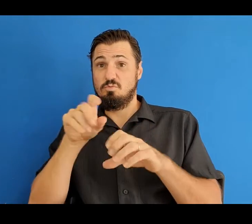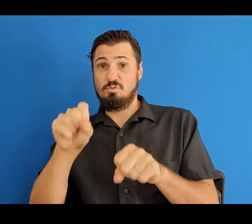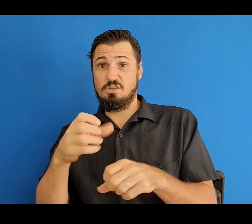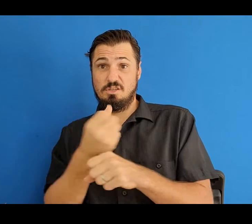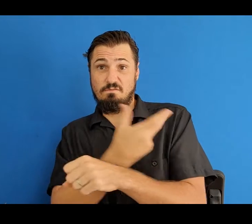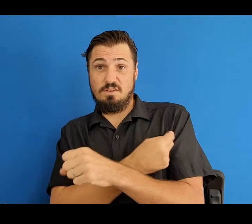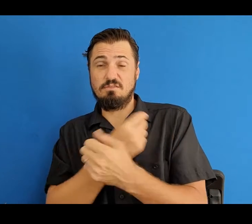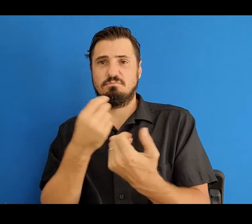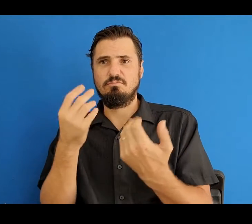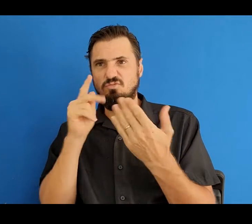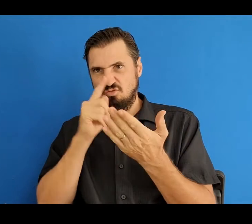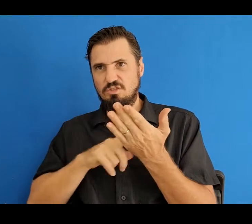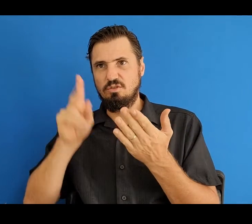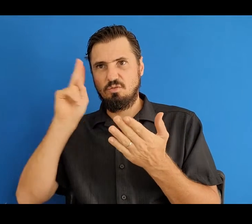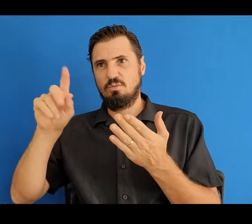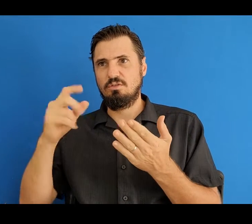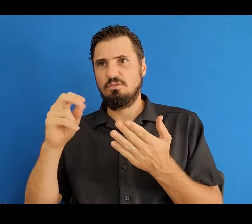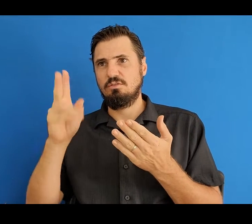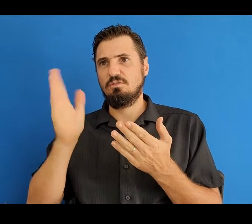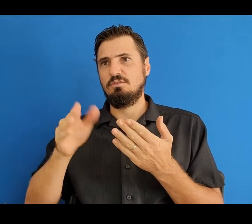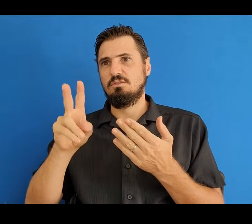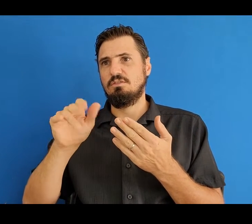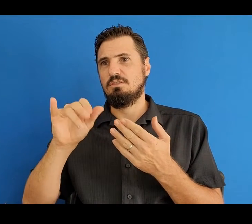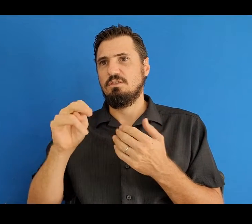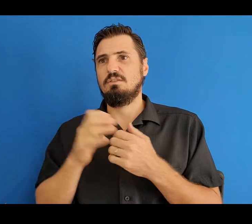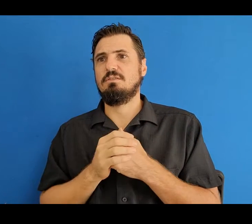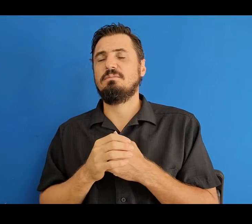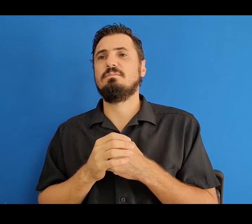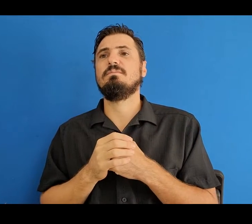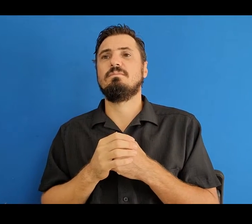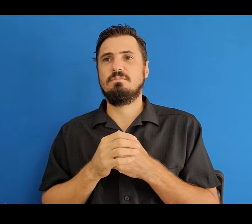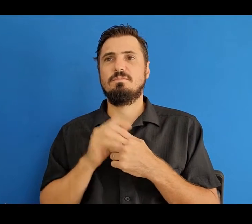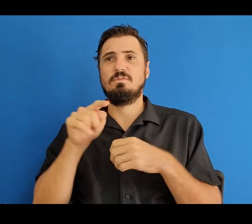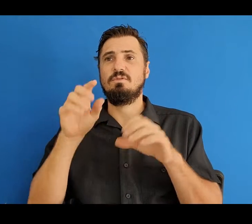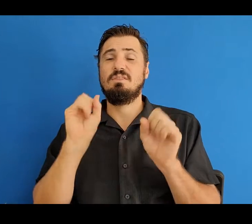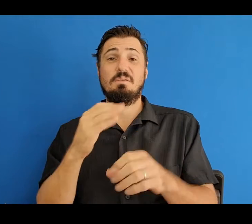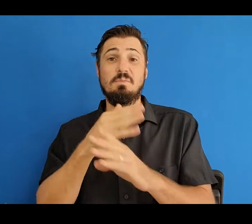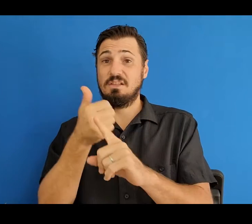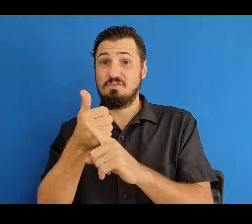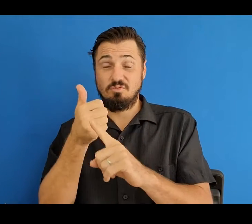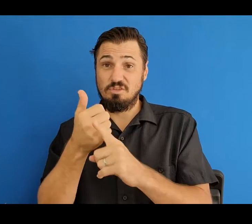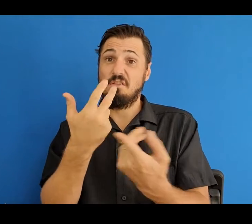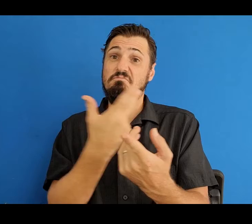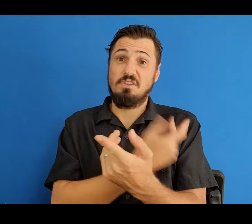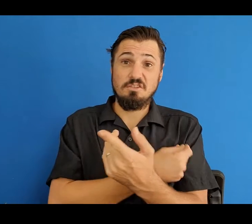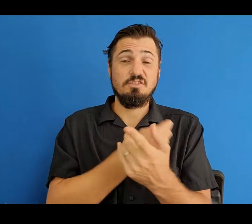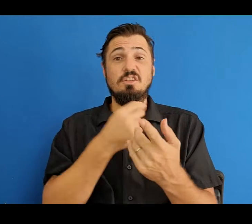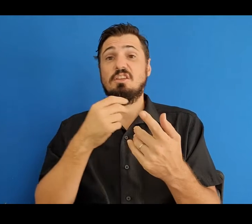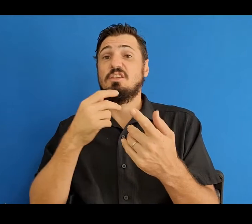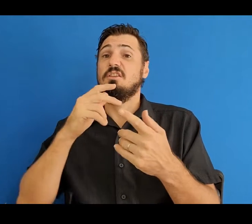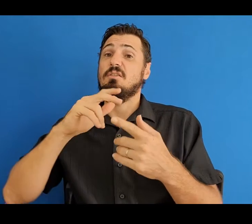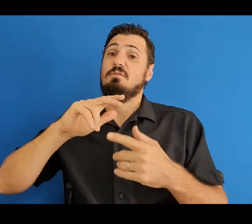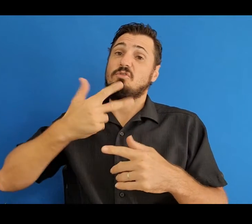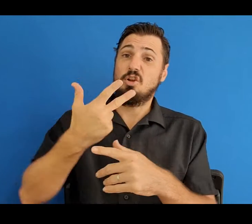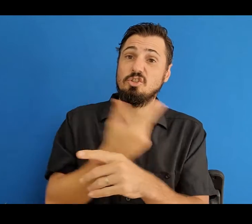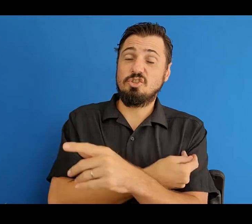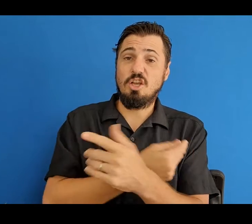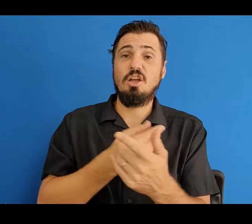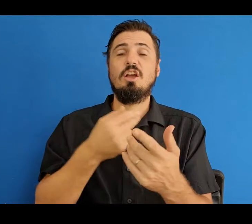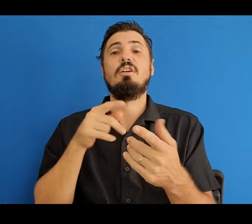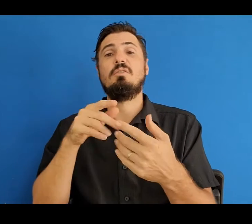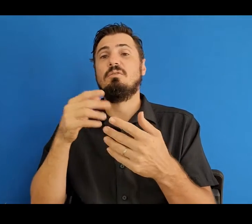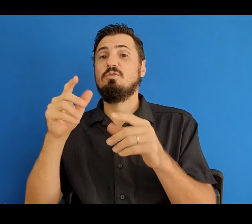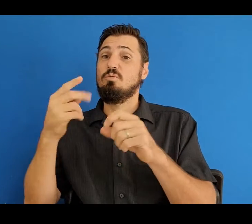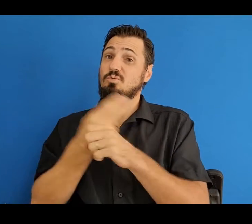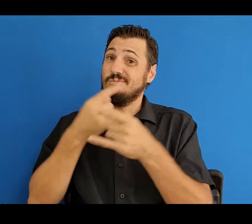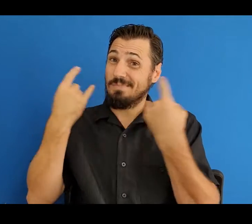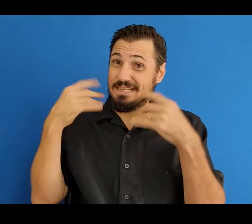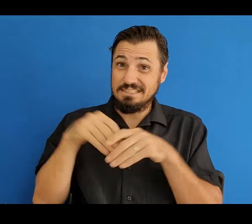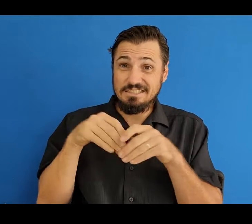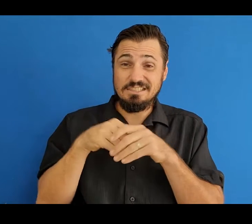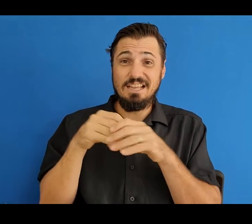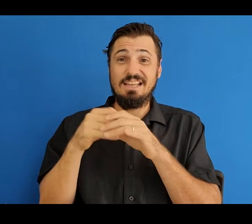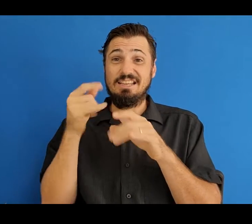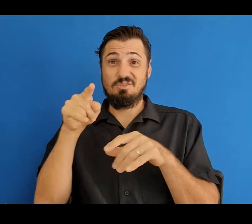In addition to being vaccinated and boosted, you can protect yourself this holiday season by limiting your gatherings, wearing your mask while indoors, staying home if you’re sick at all, and